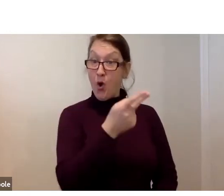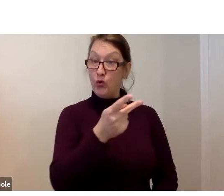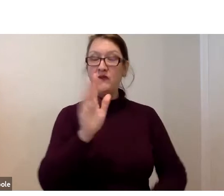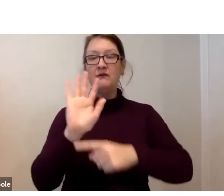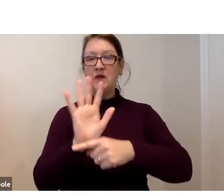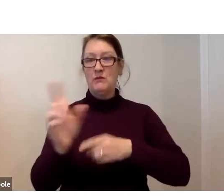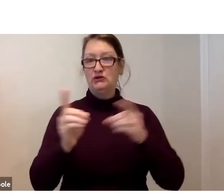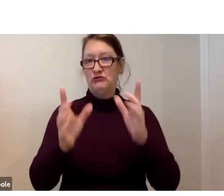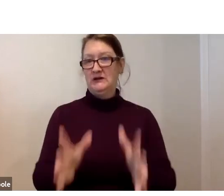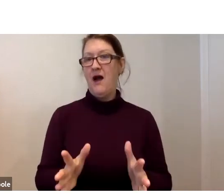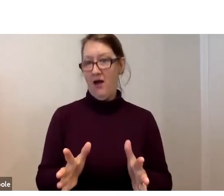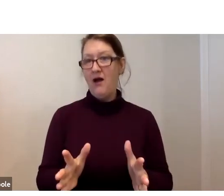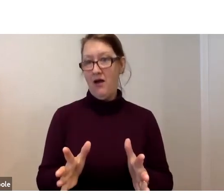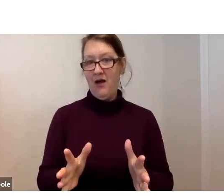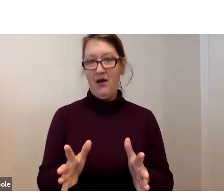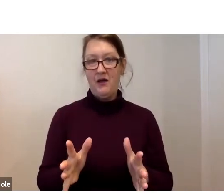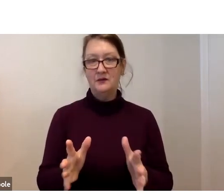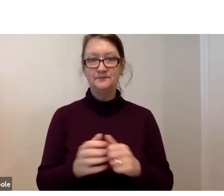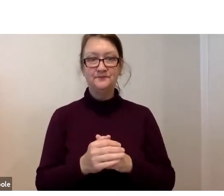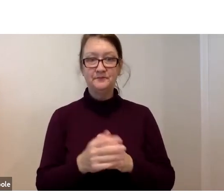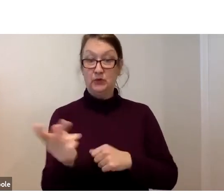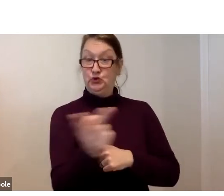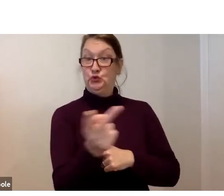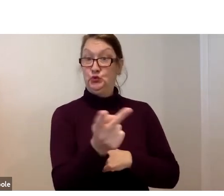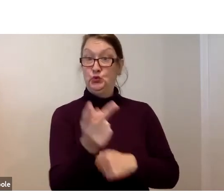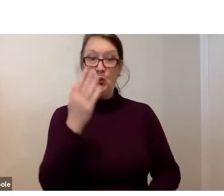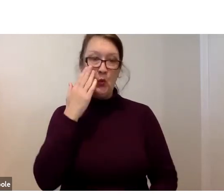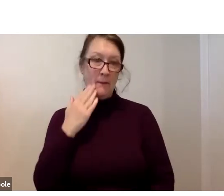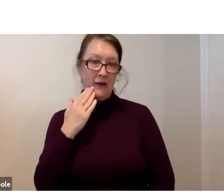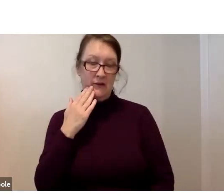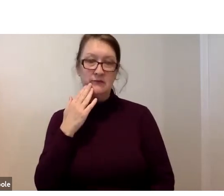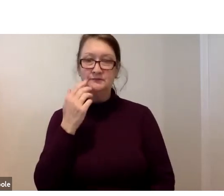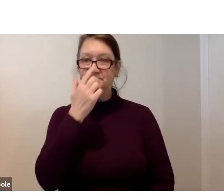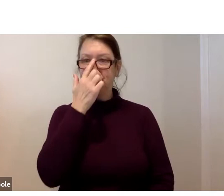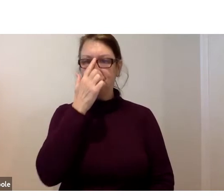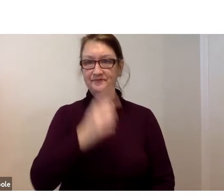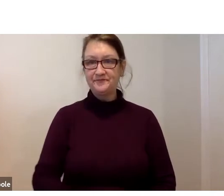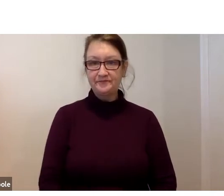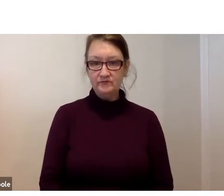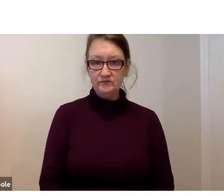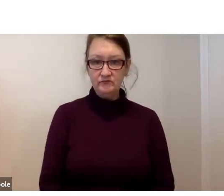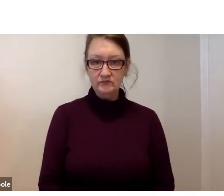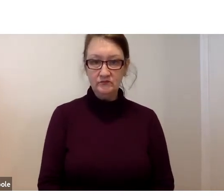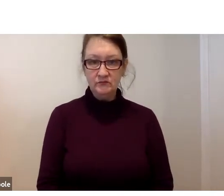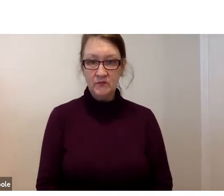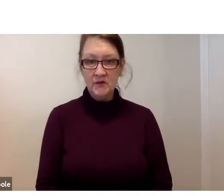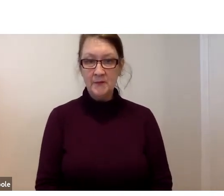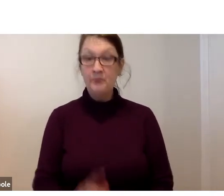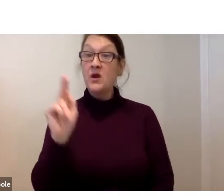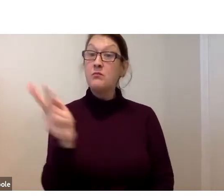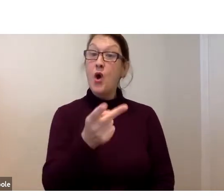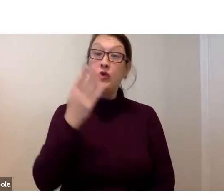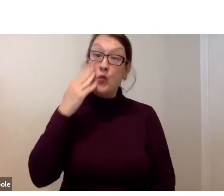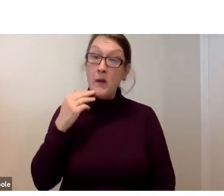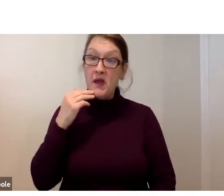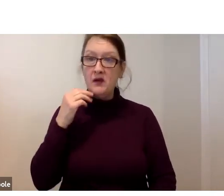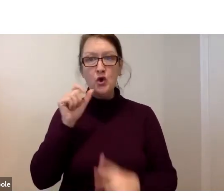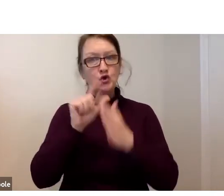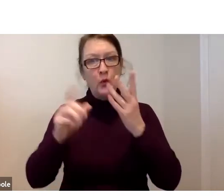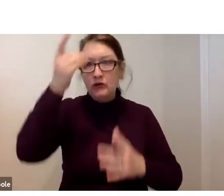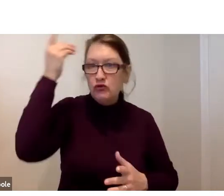Amma Asante, they are both doing great stuff online and you can look